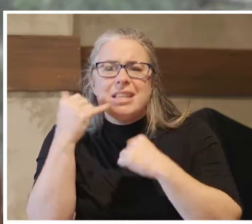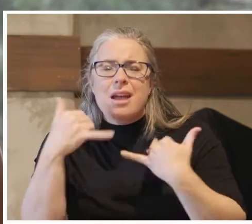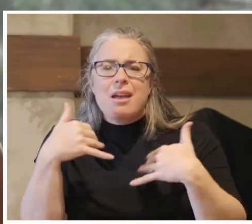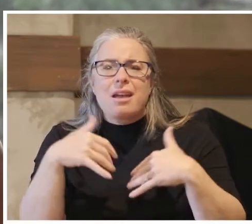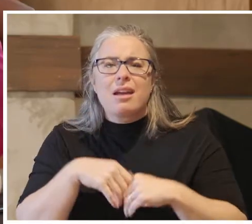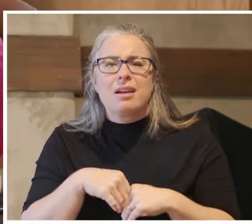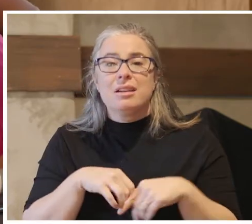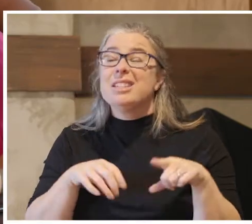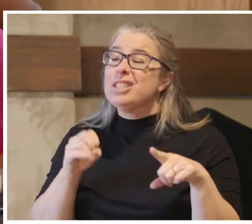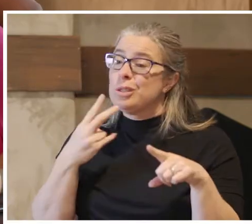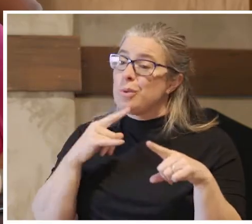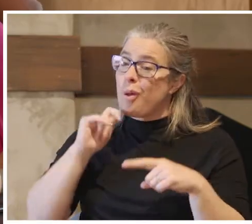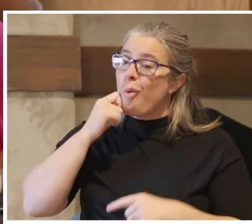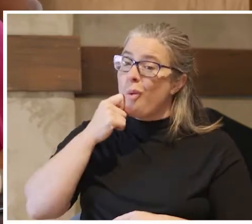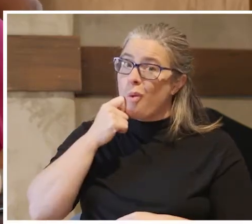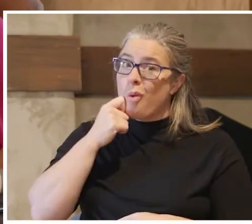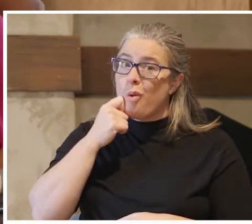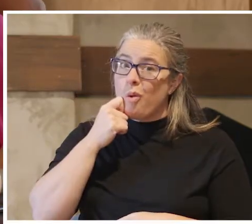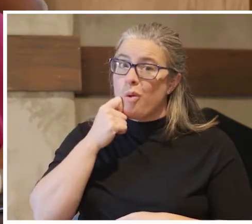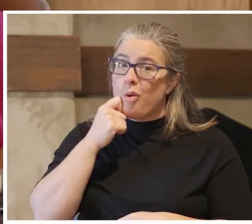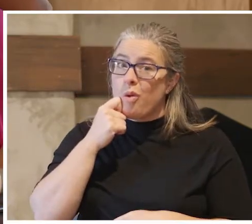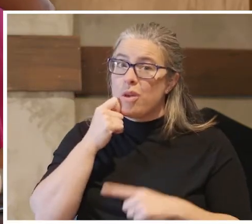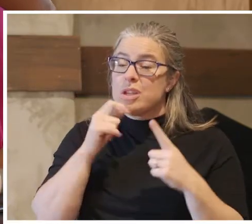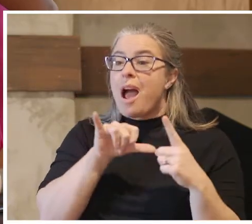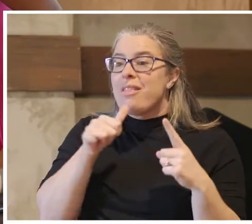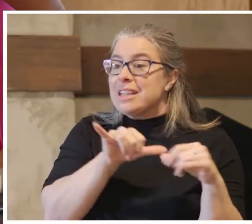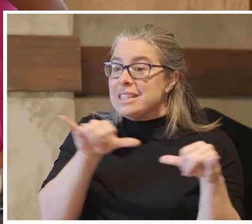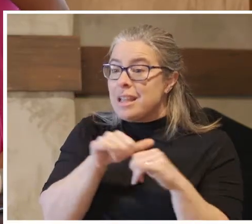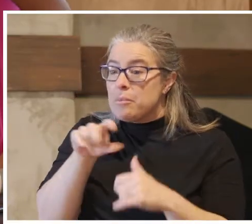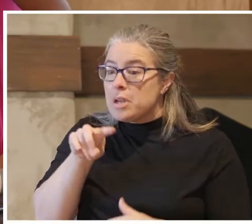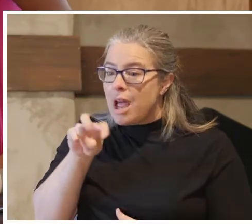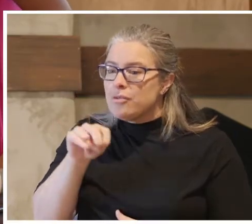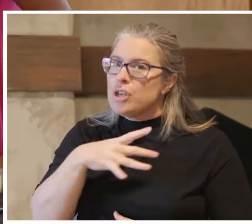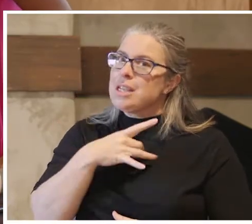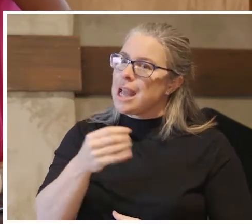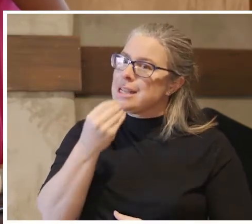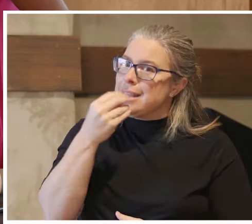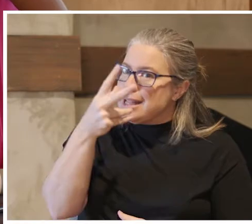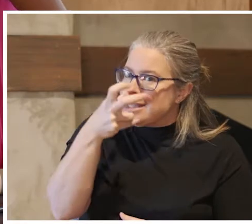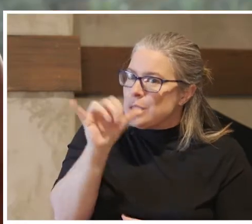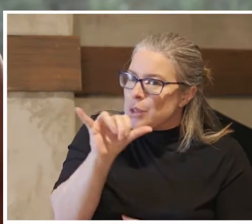Yeah, she's pretty cool. She has another thing in common with Dove, she likes to eat insects too.